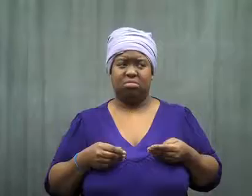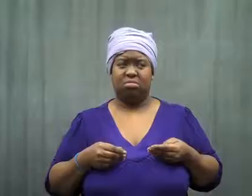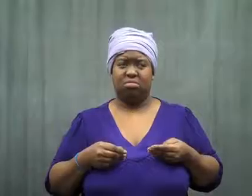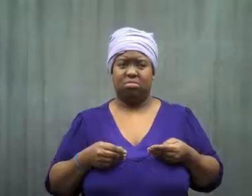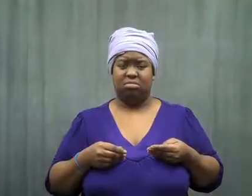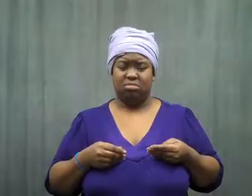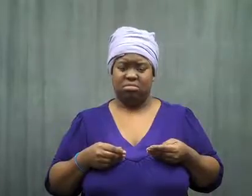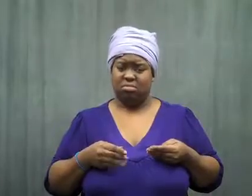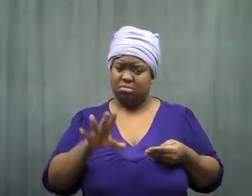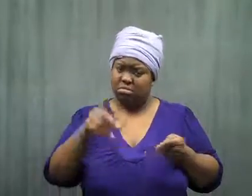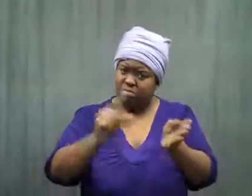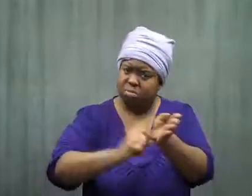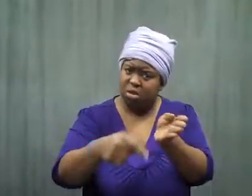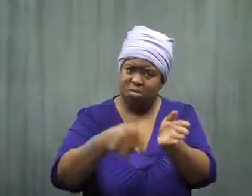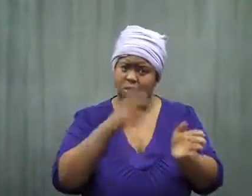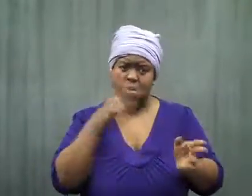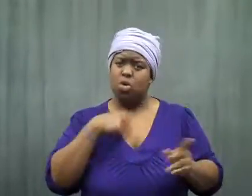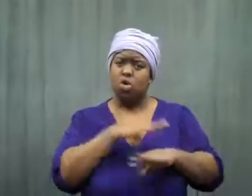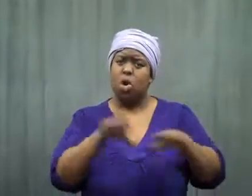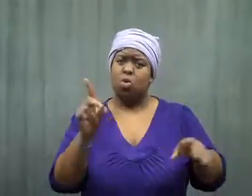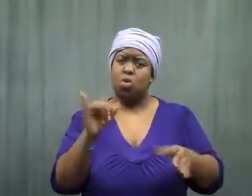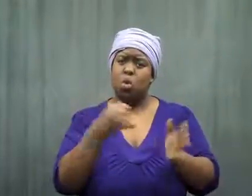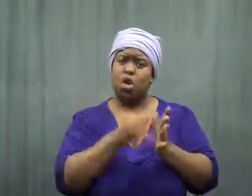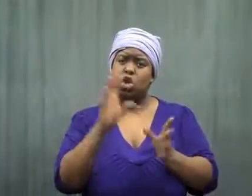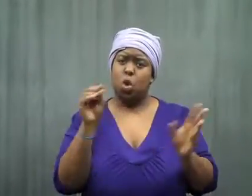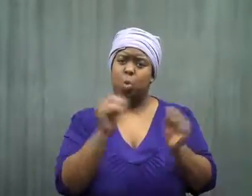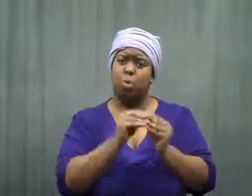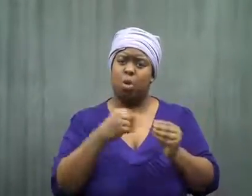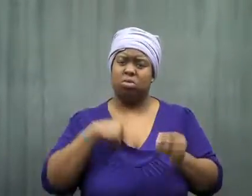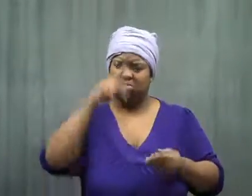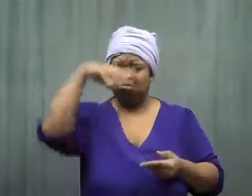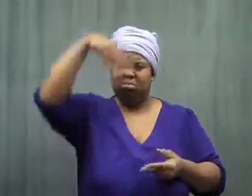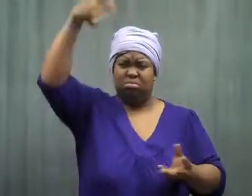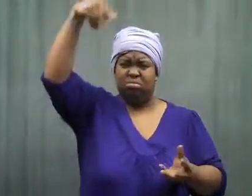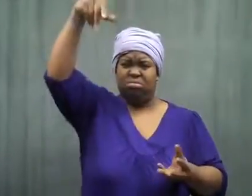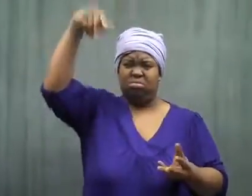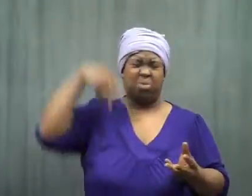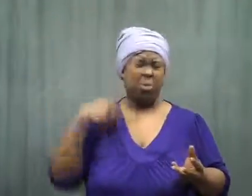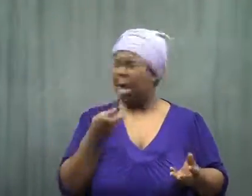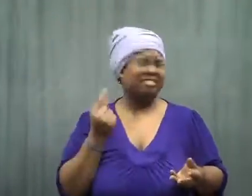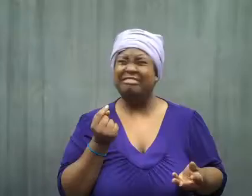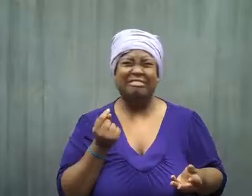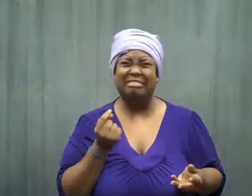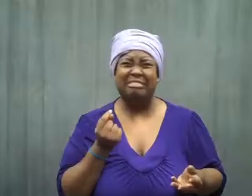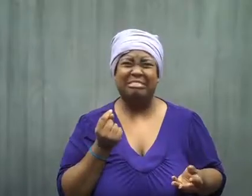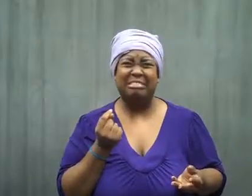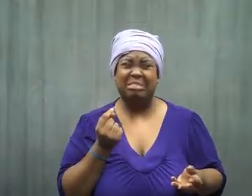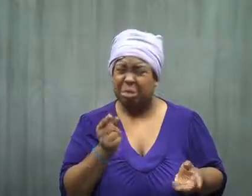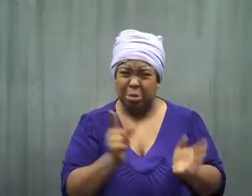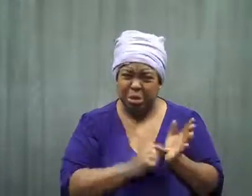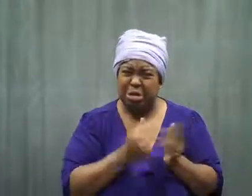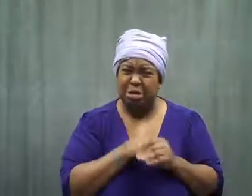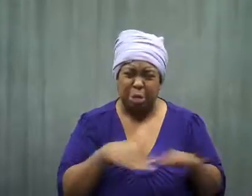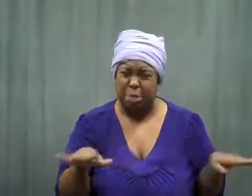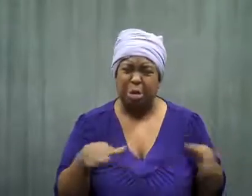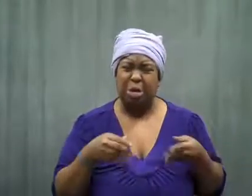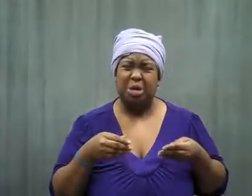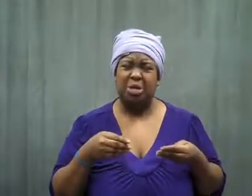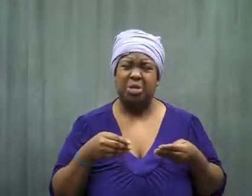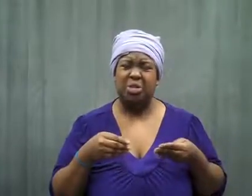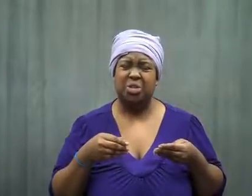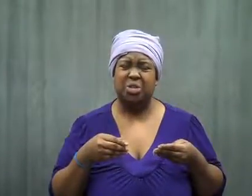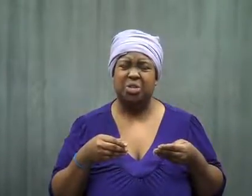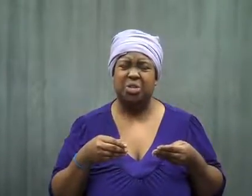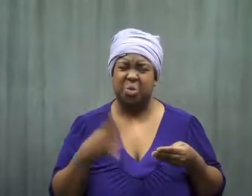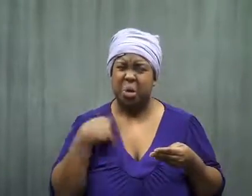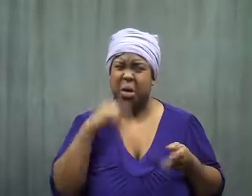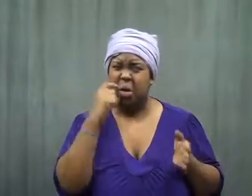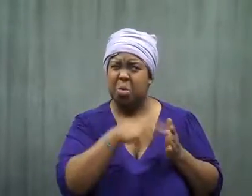I said, "Aren't you going to print me a ticket?"